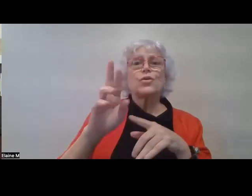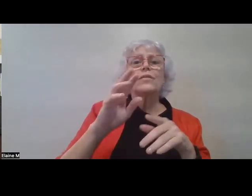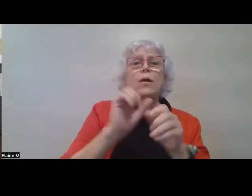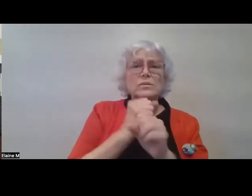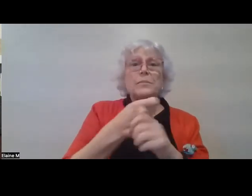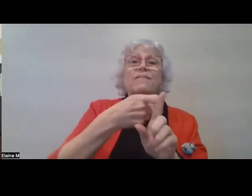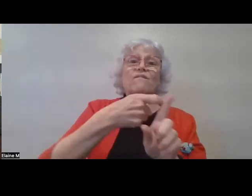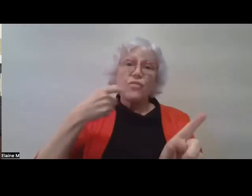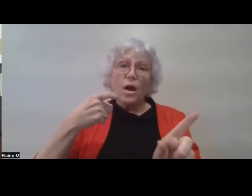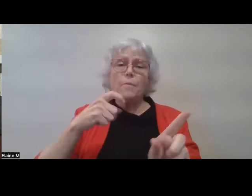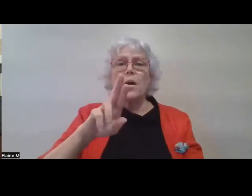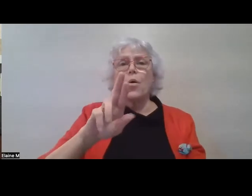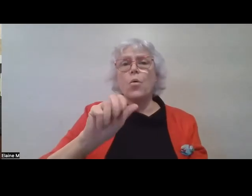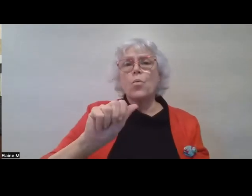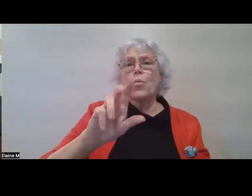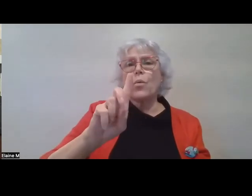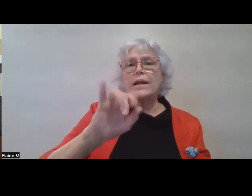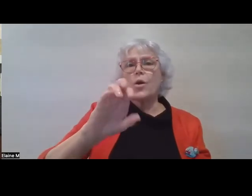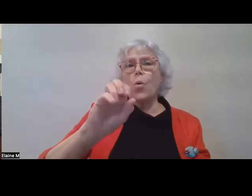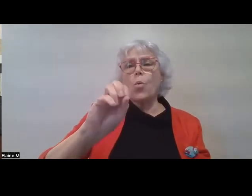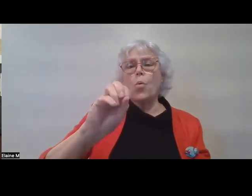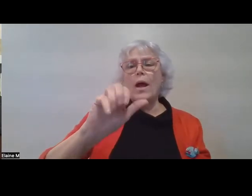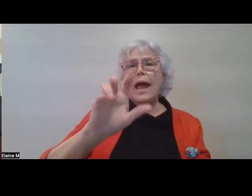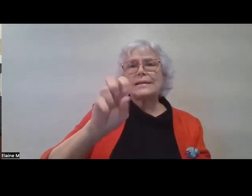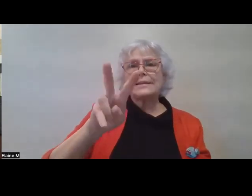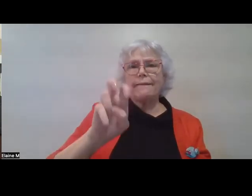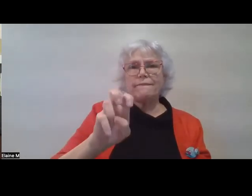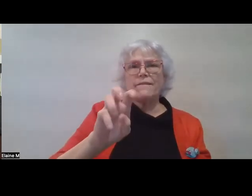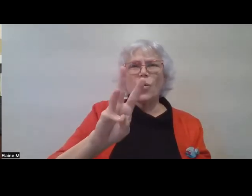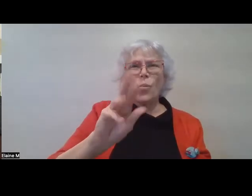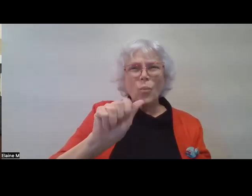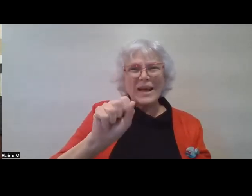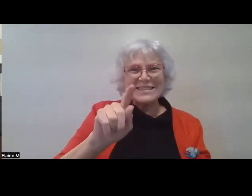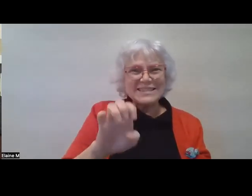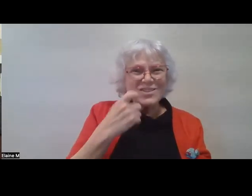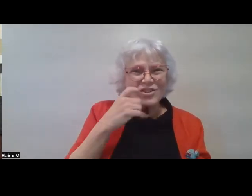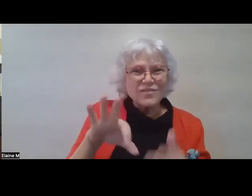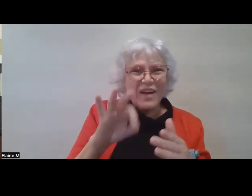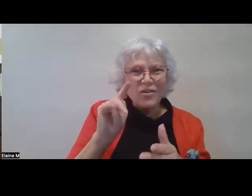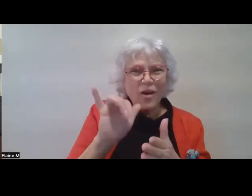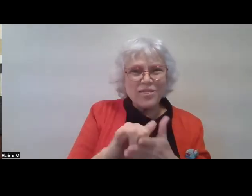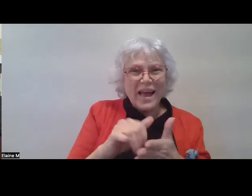only learned that this week. This radioactive waste goes into groundwater,